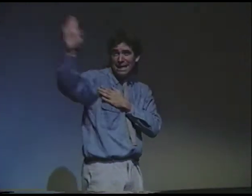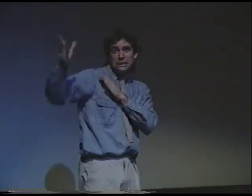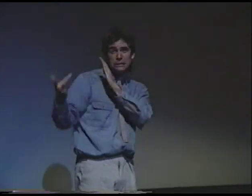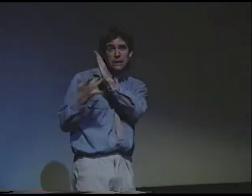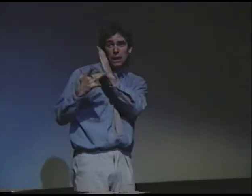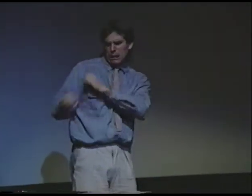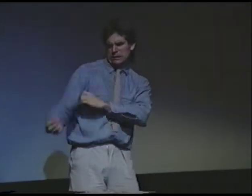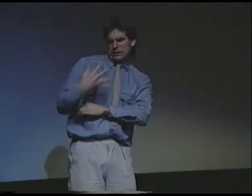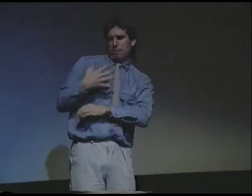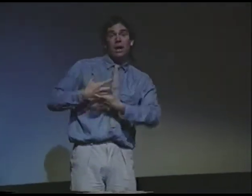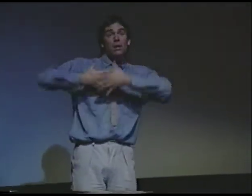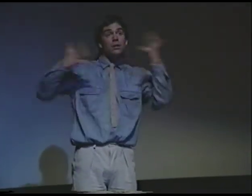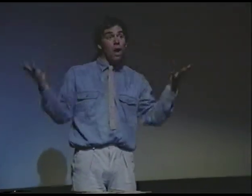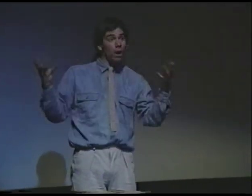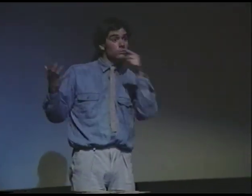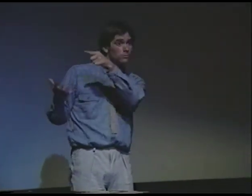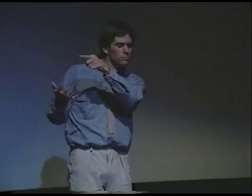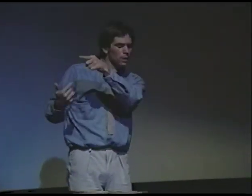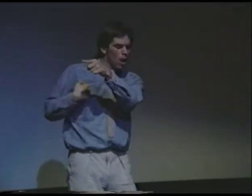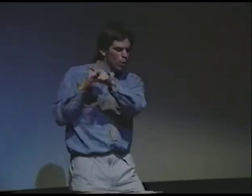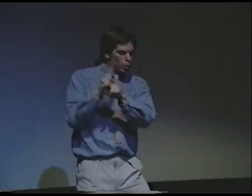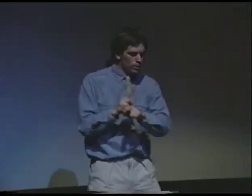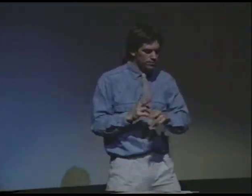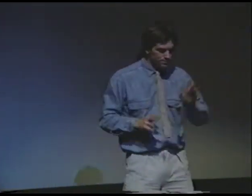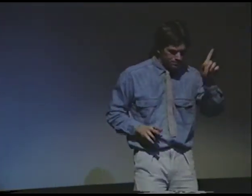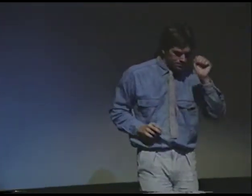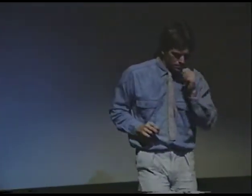used, remember, Bird Brains' technical ideas.